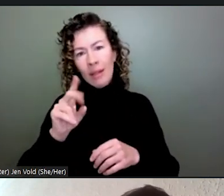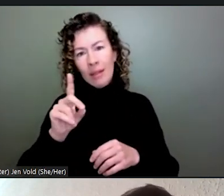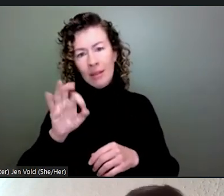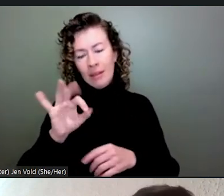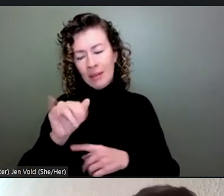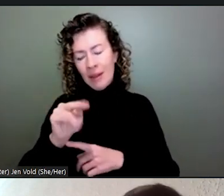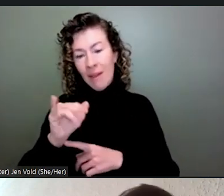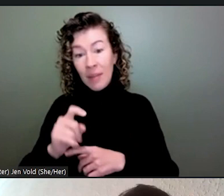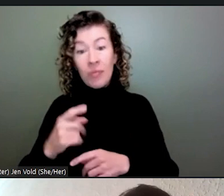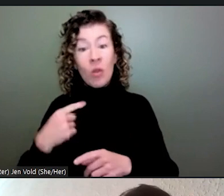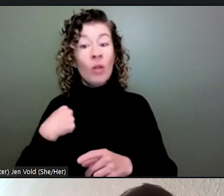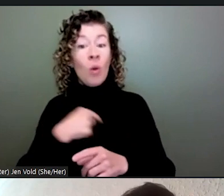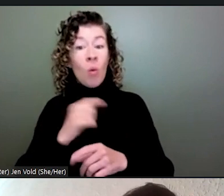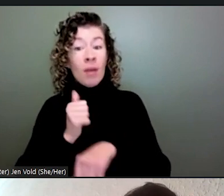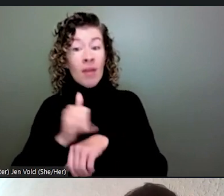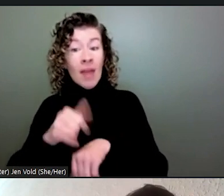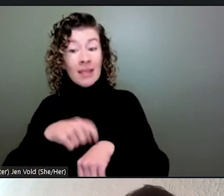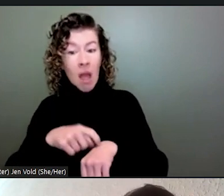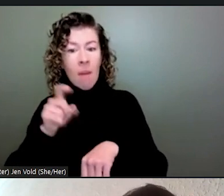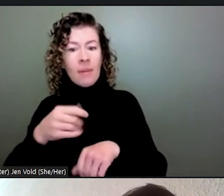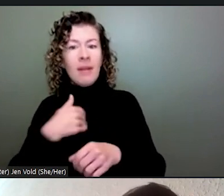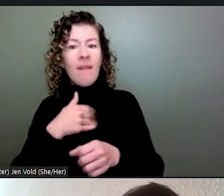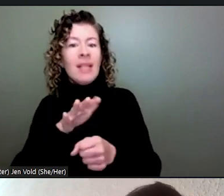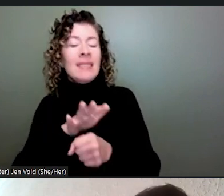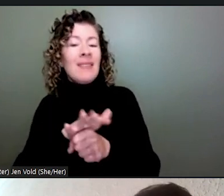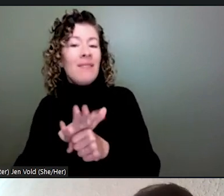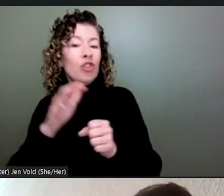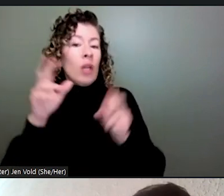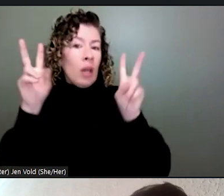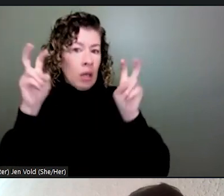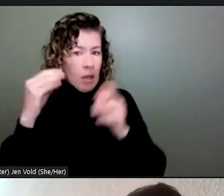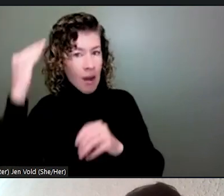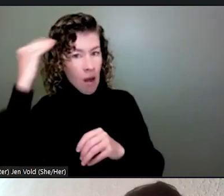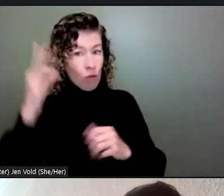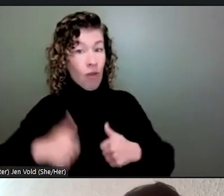So the wording is that you need to have a sufficient knowledge of life in the UK and a sufficient knowledge of English,